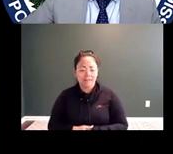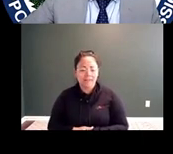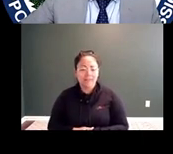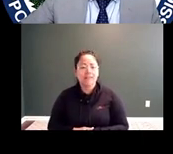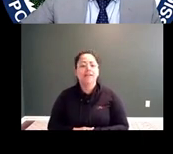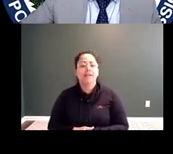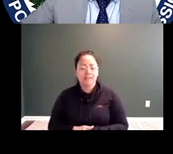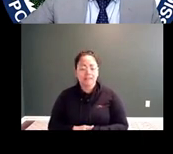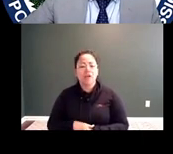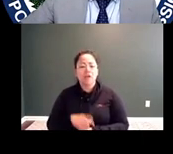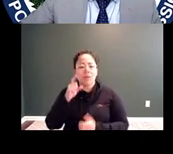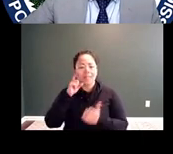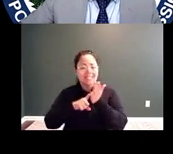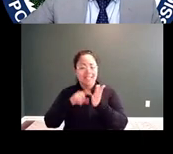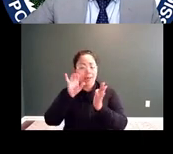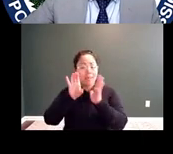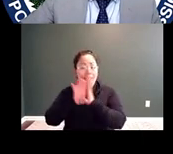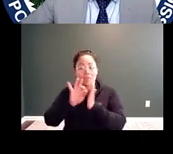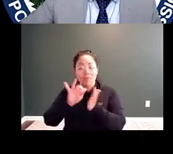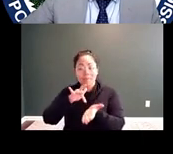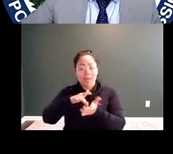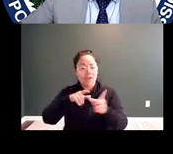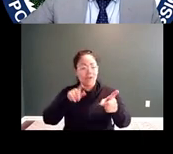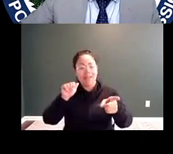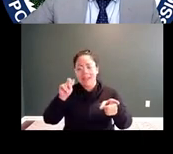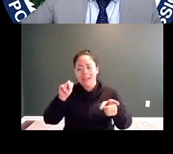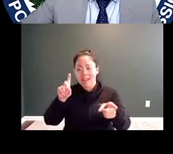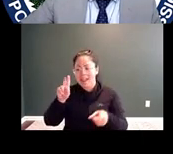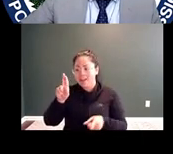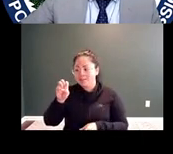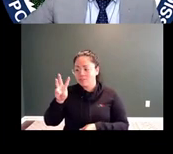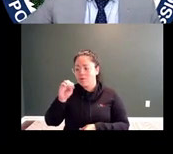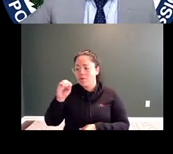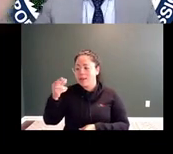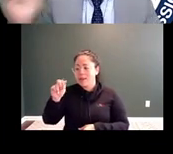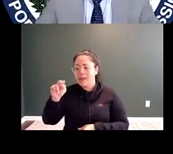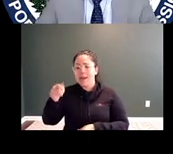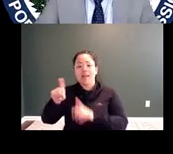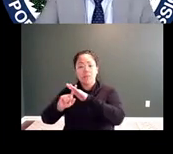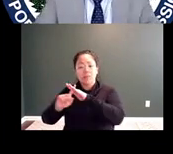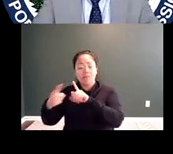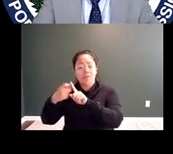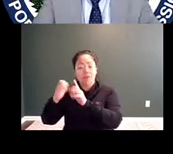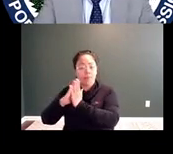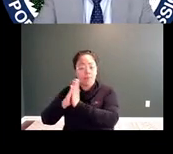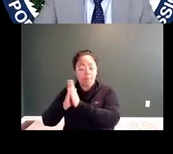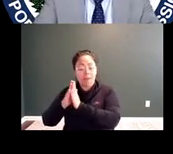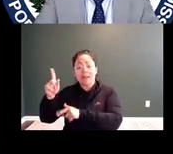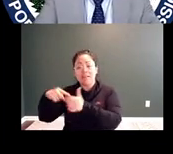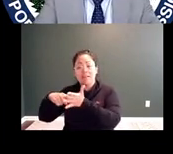And you'll see the picture in the middle, that is Andrew and Hannah. And Andrew is a refugee from Burma. And when he first came to the US,